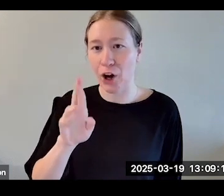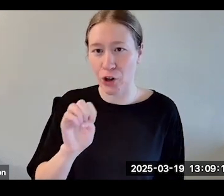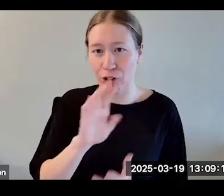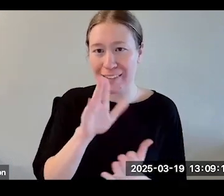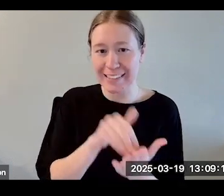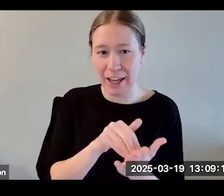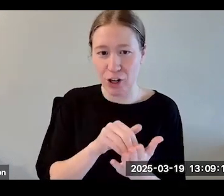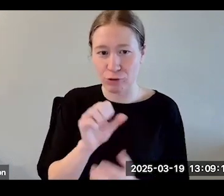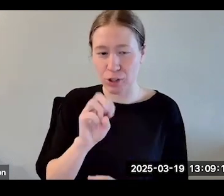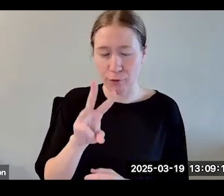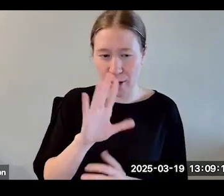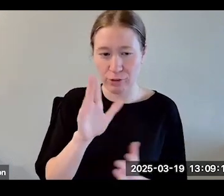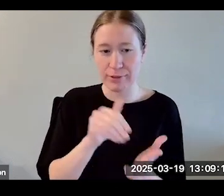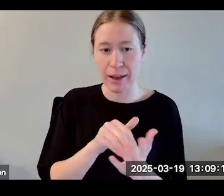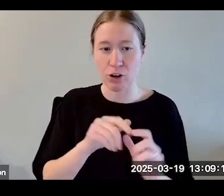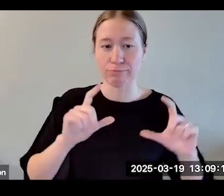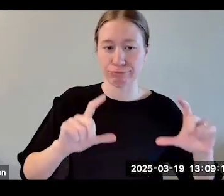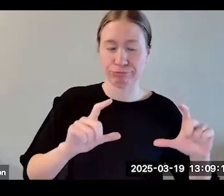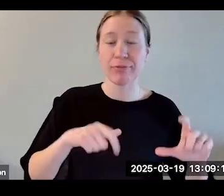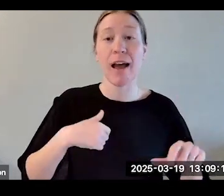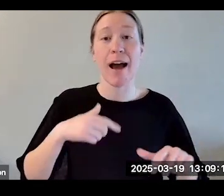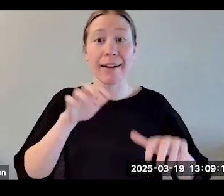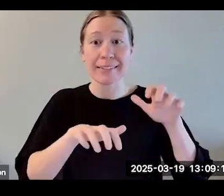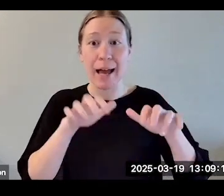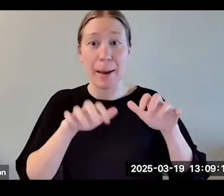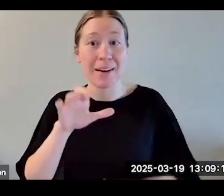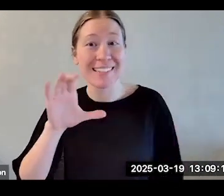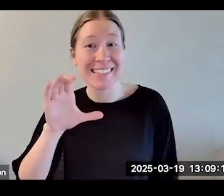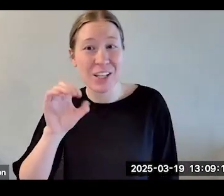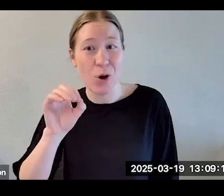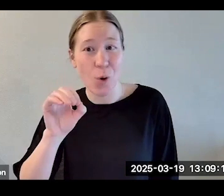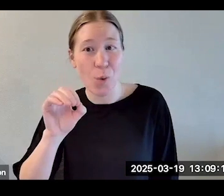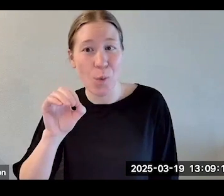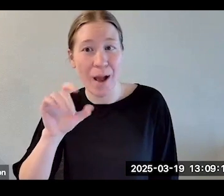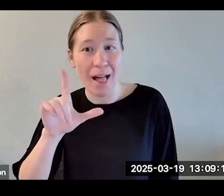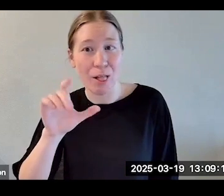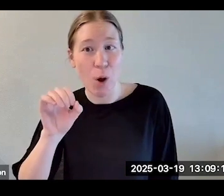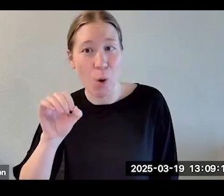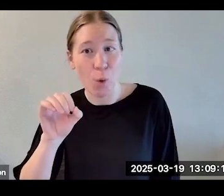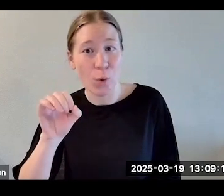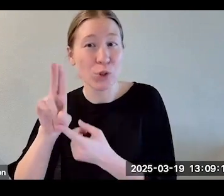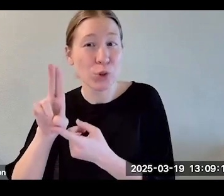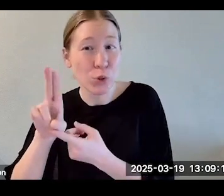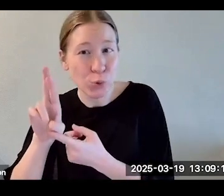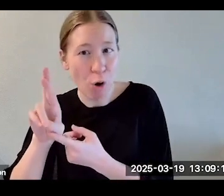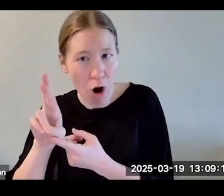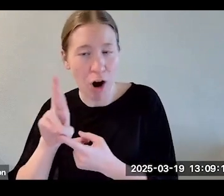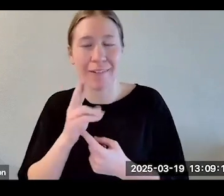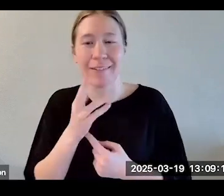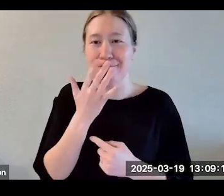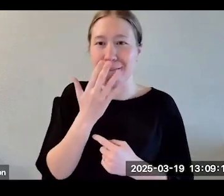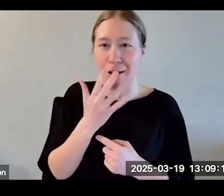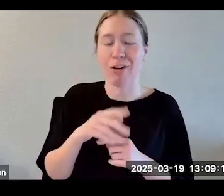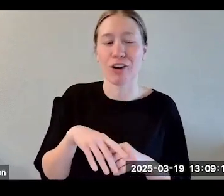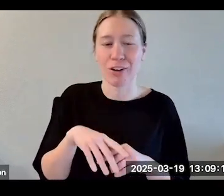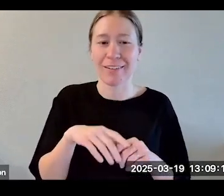I have searched for colour, C-O-L-O-U-R, to find the Colour Contrast Analyser.